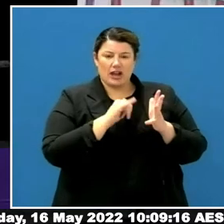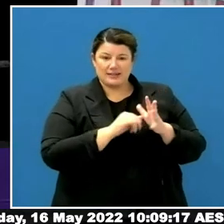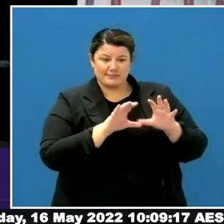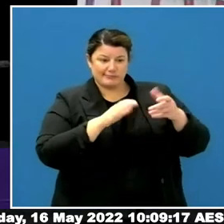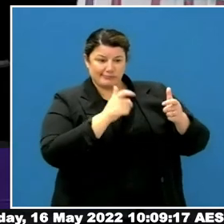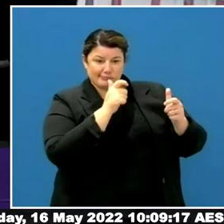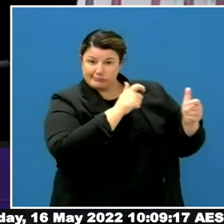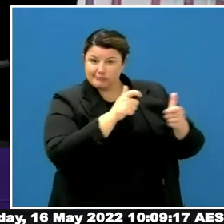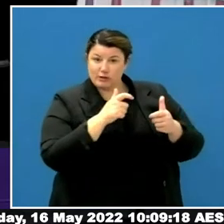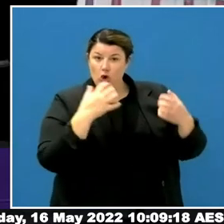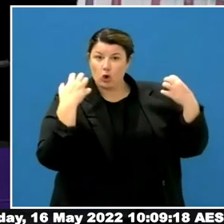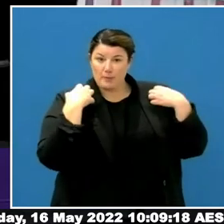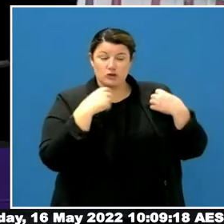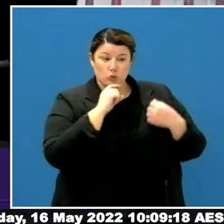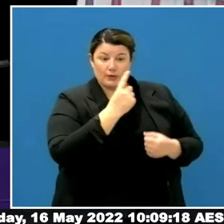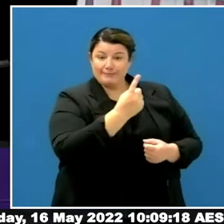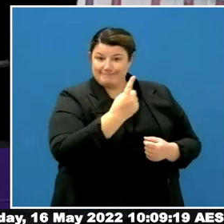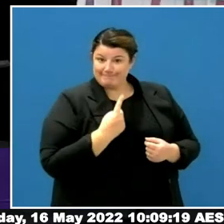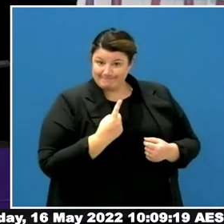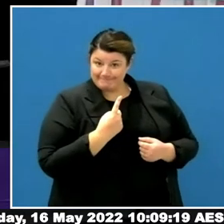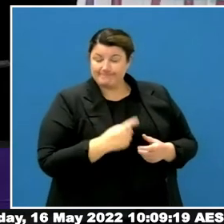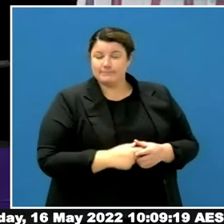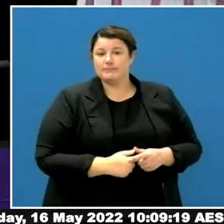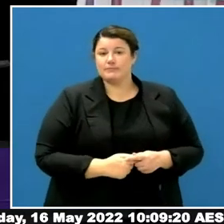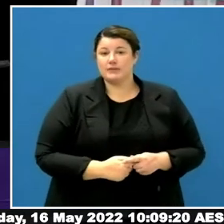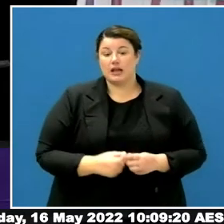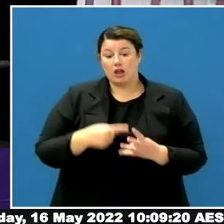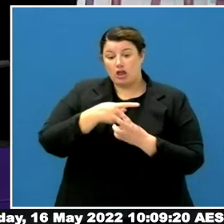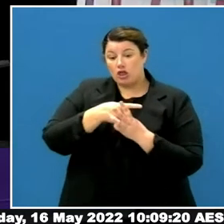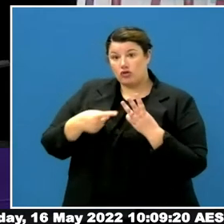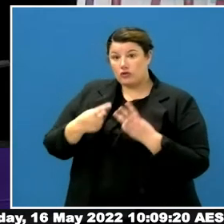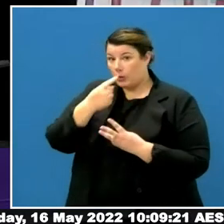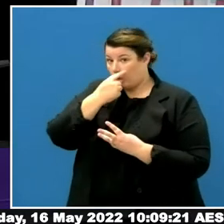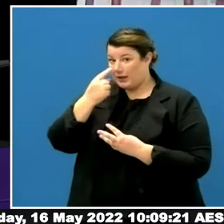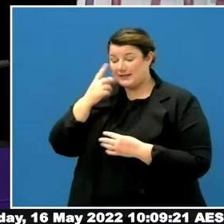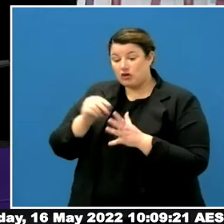person, and three witnesses from Afford will also give evidence in person.